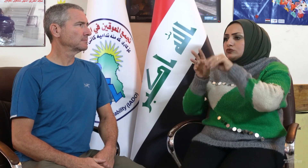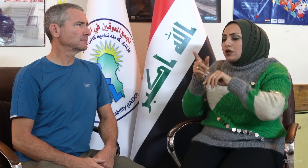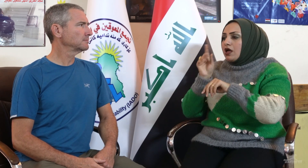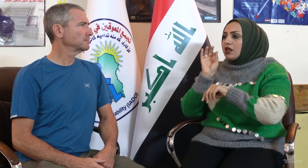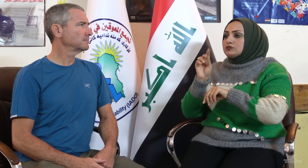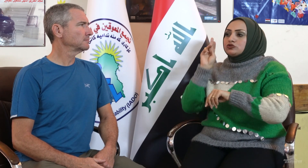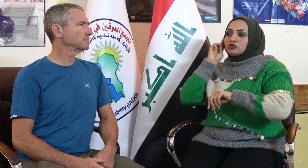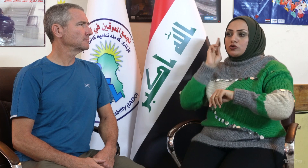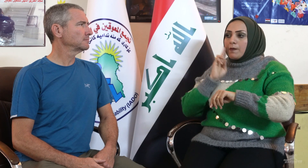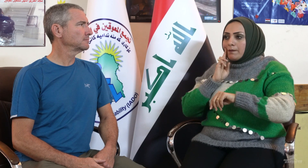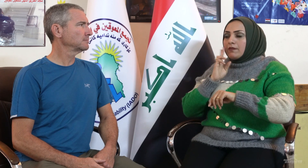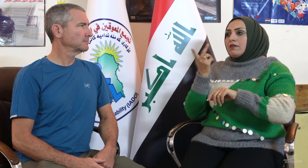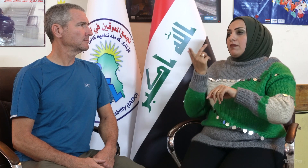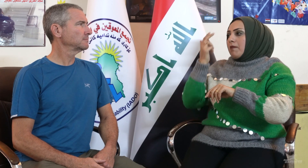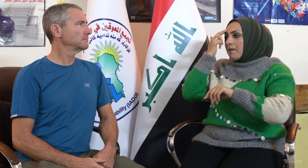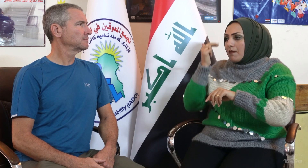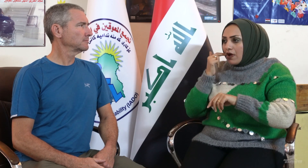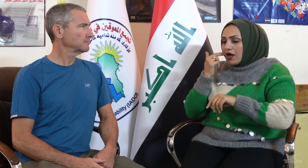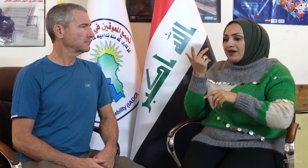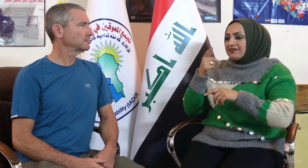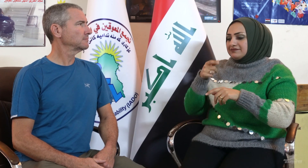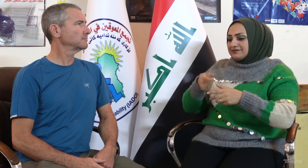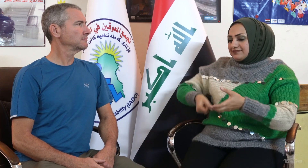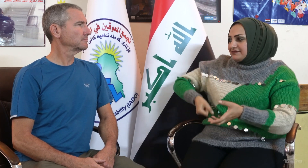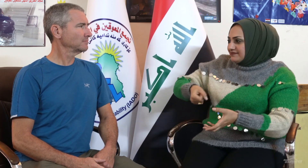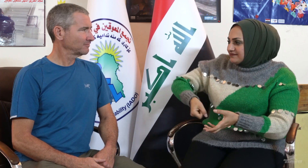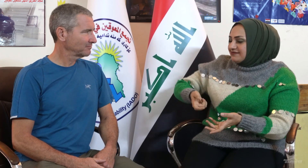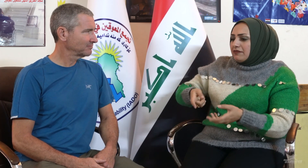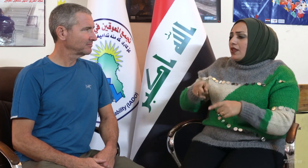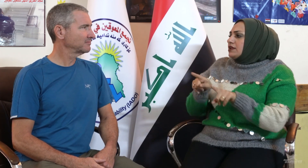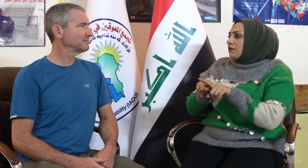who are Deaf or who have other disabilities like blindness.